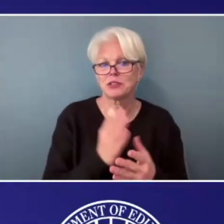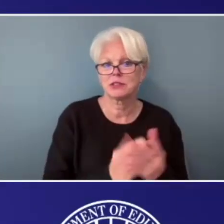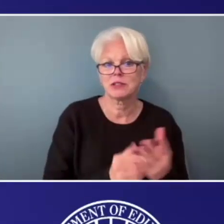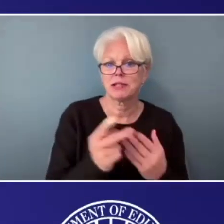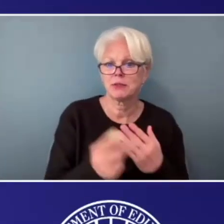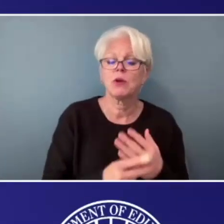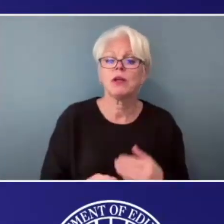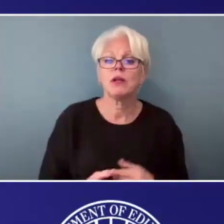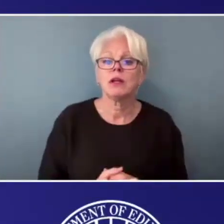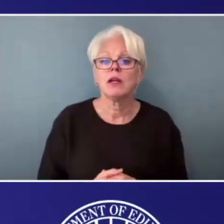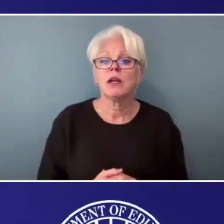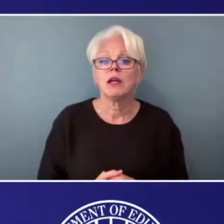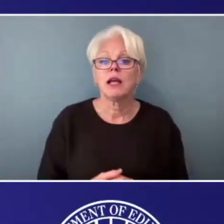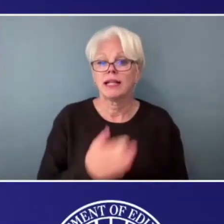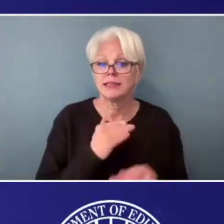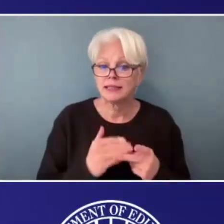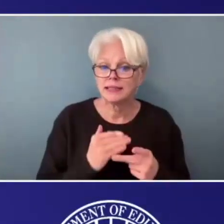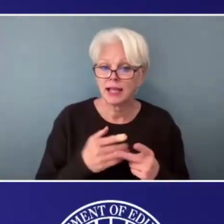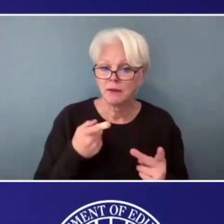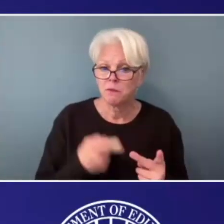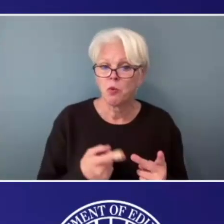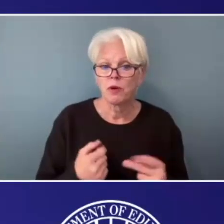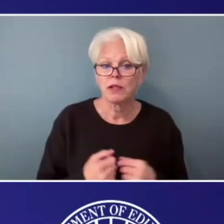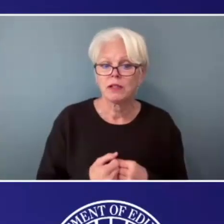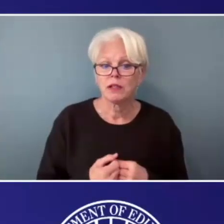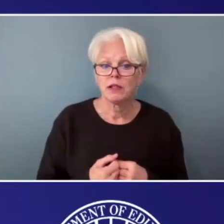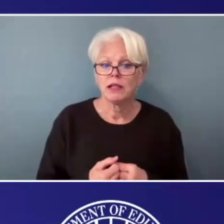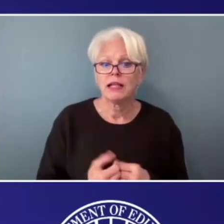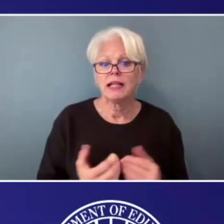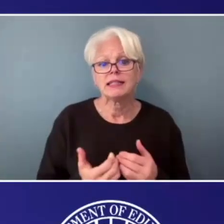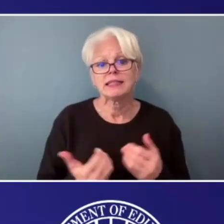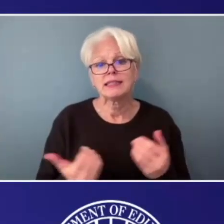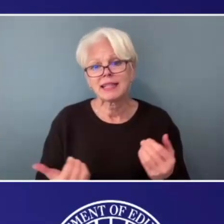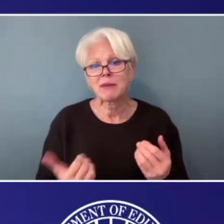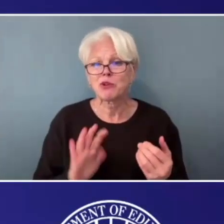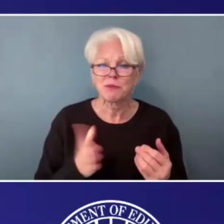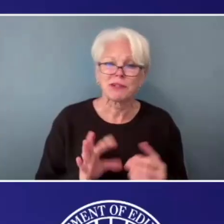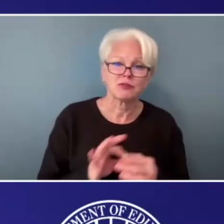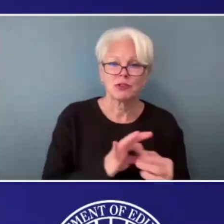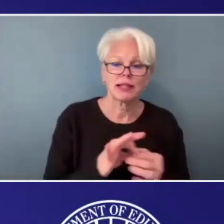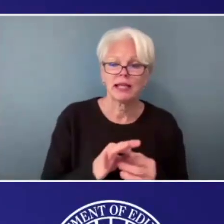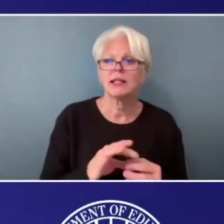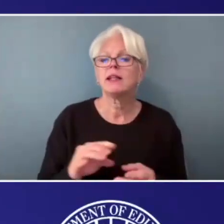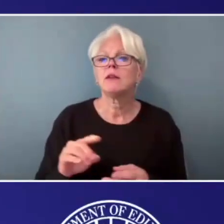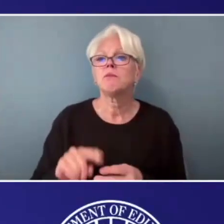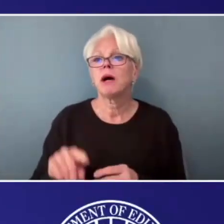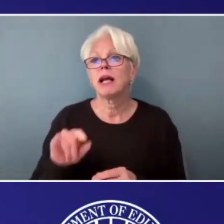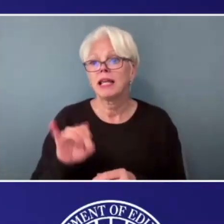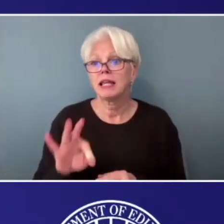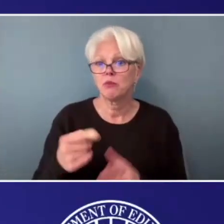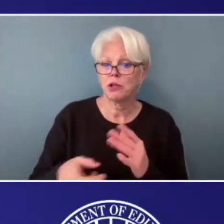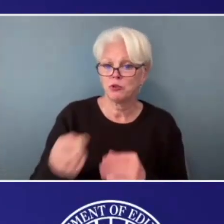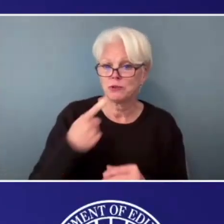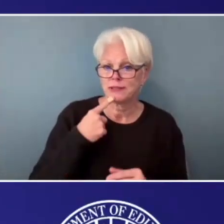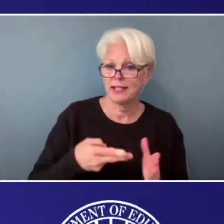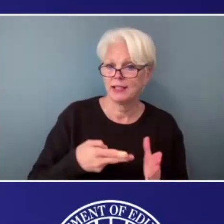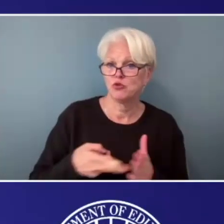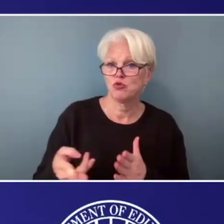but related, would be if then what you're saying is true, and I take your word for